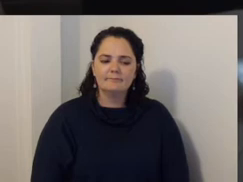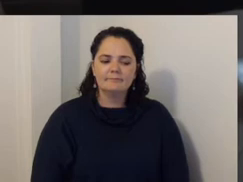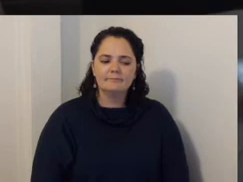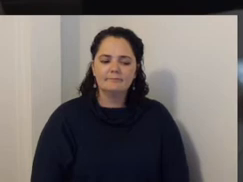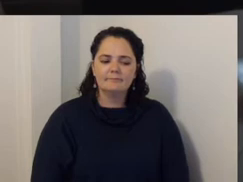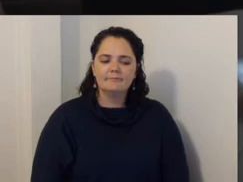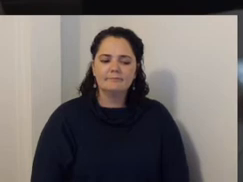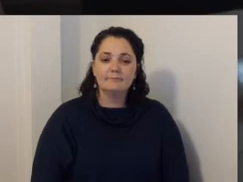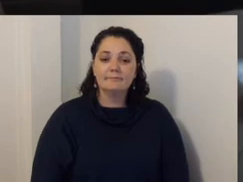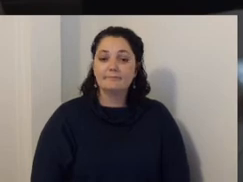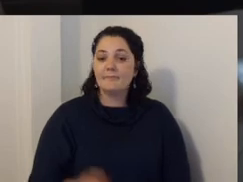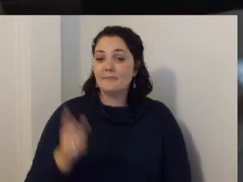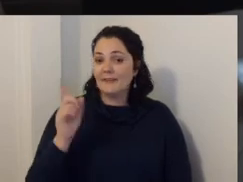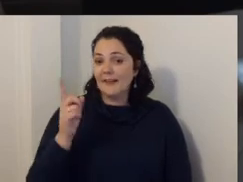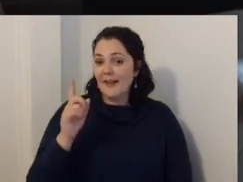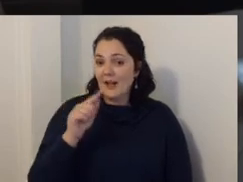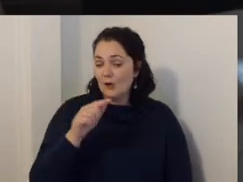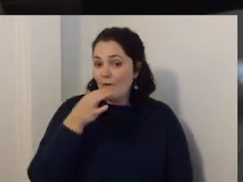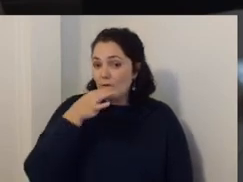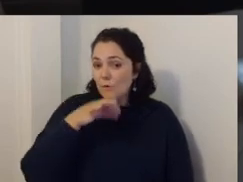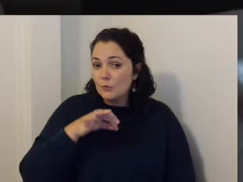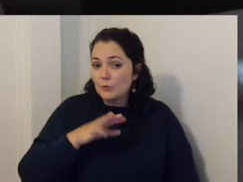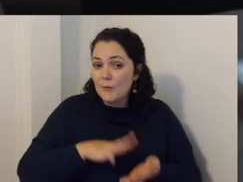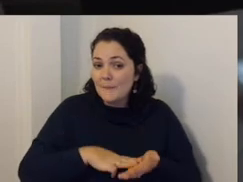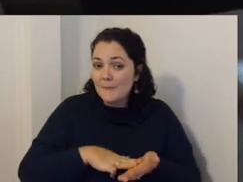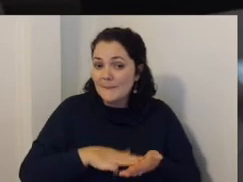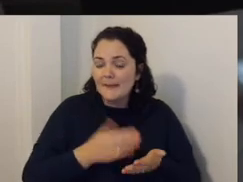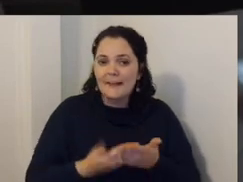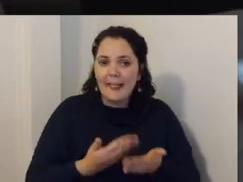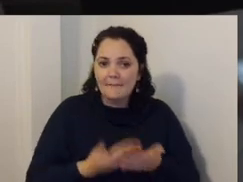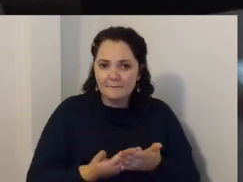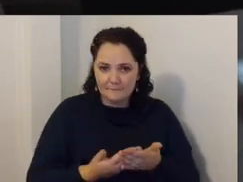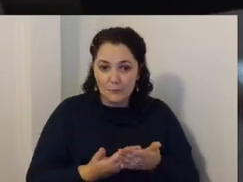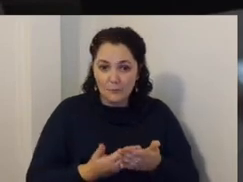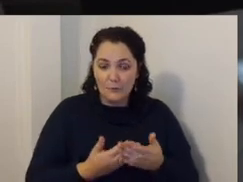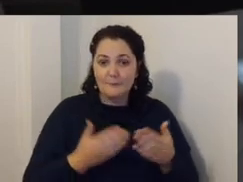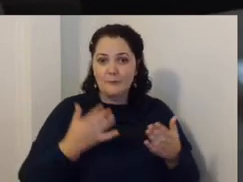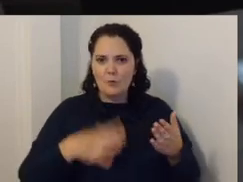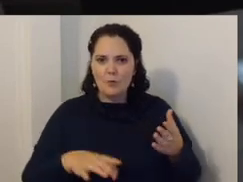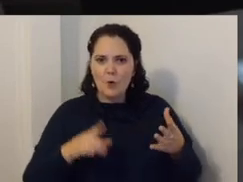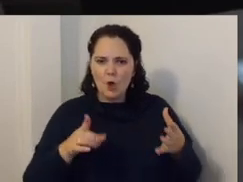alright now as you come into your final few minutes again really try to emphasize that